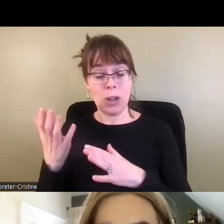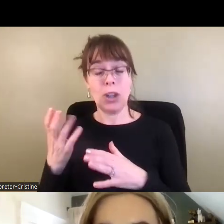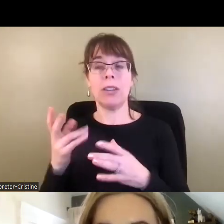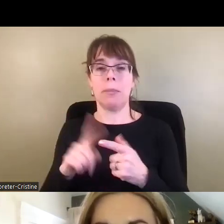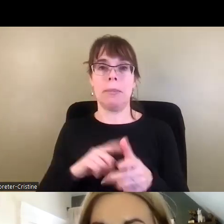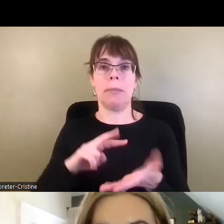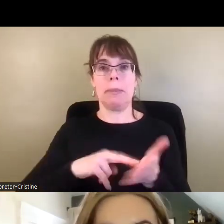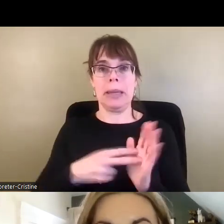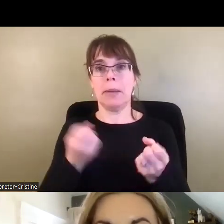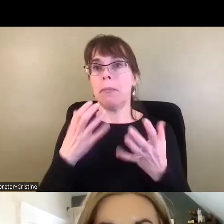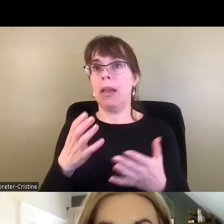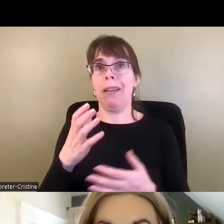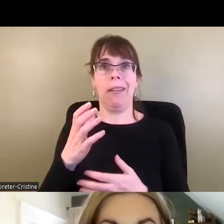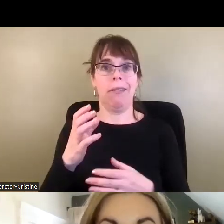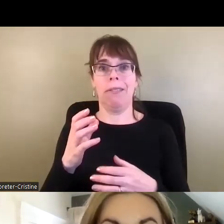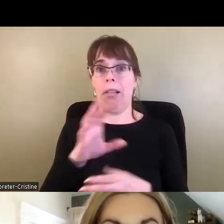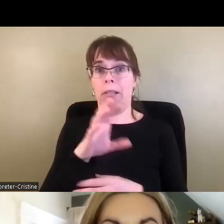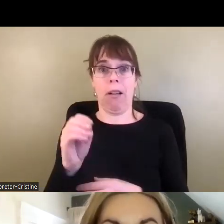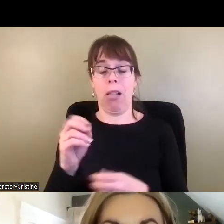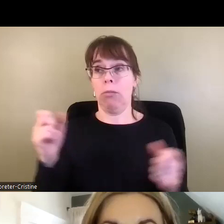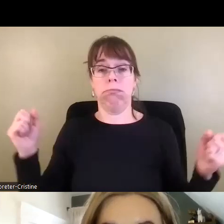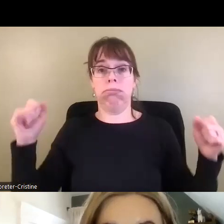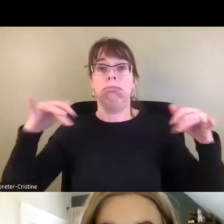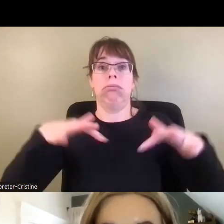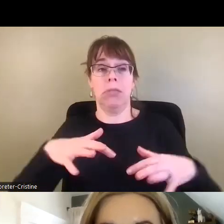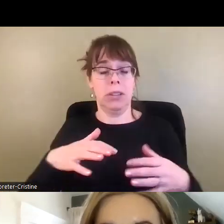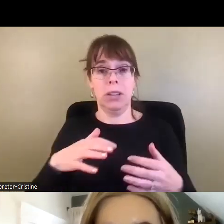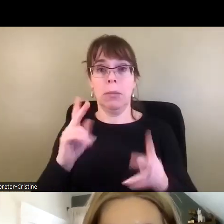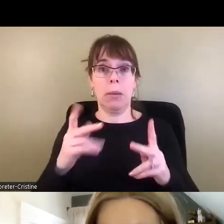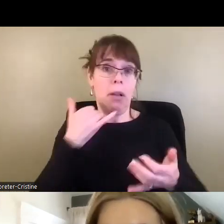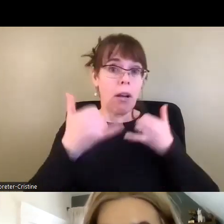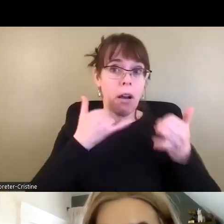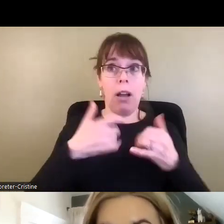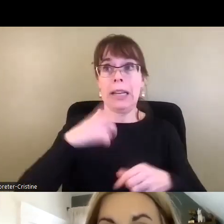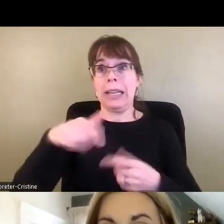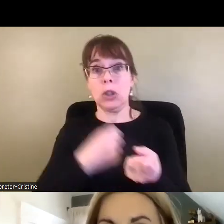a lot of Colorado was getting flooded with calls for support to our abortion fund,